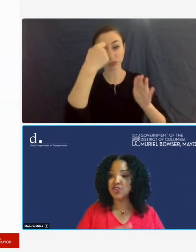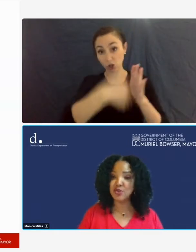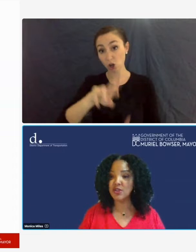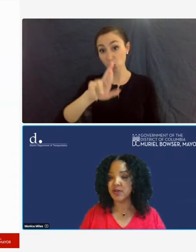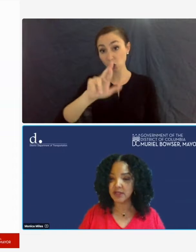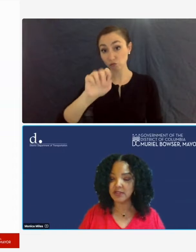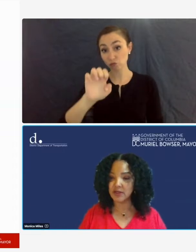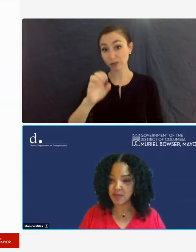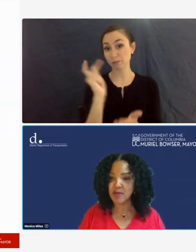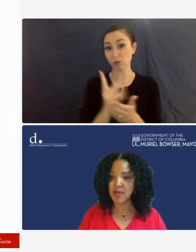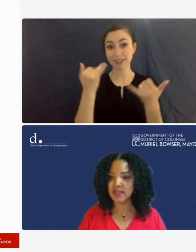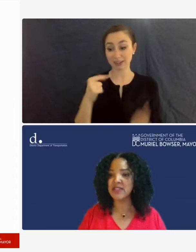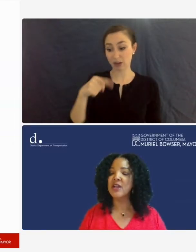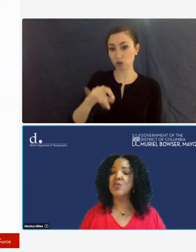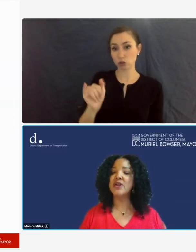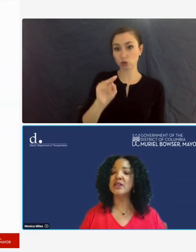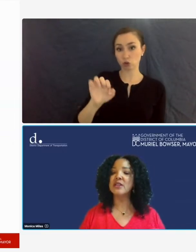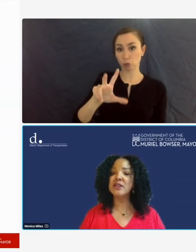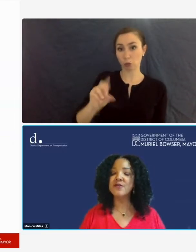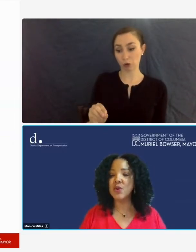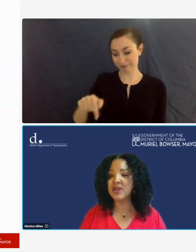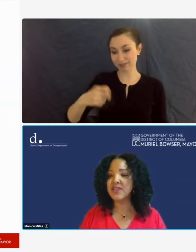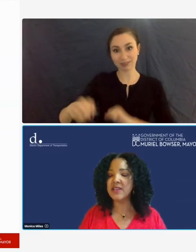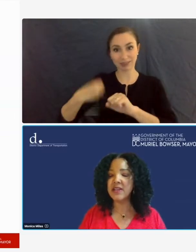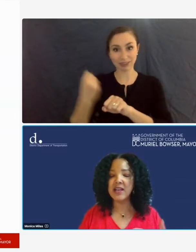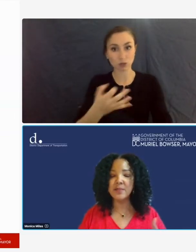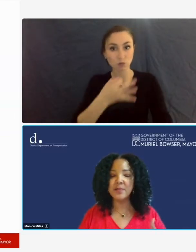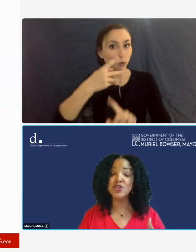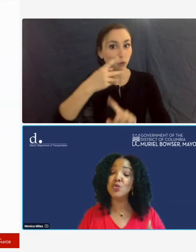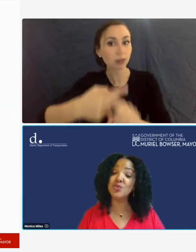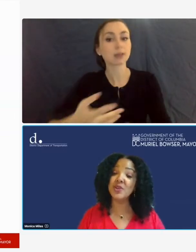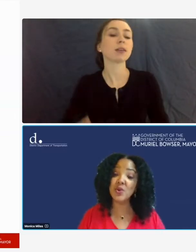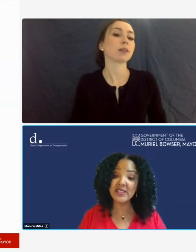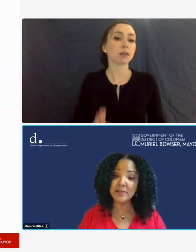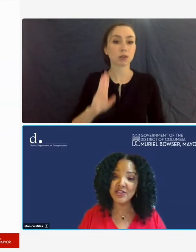30th so in a couple of months we're going to look for the um the 2021 submissions